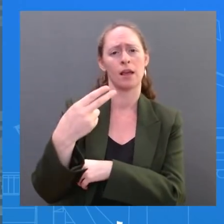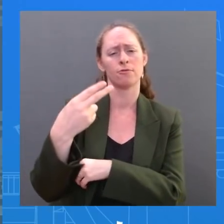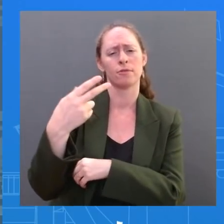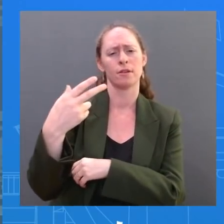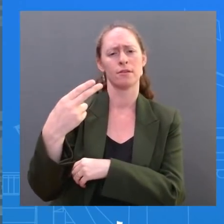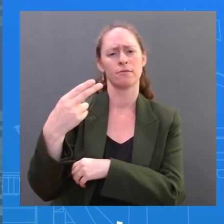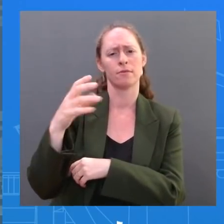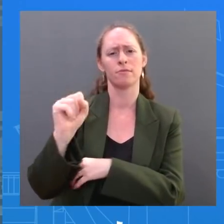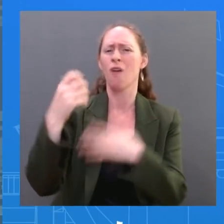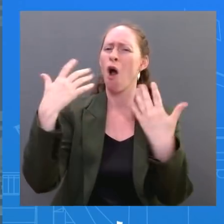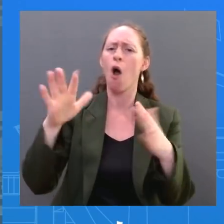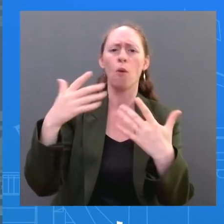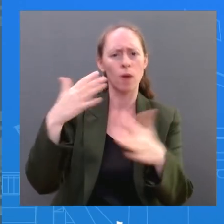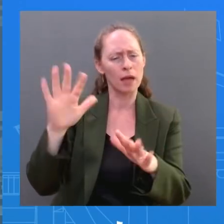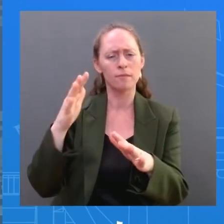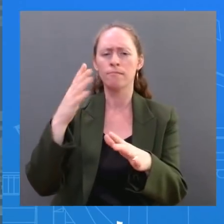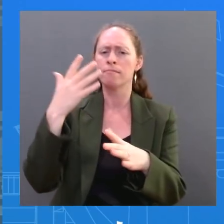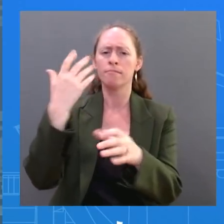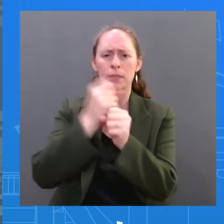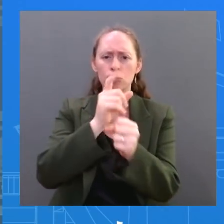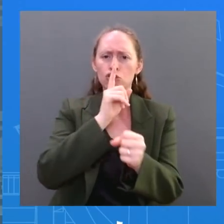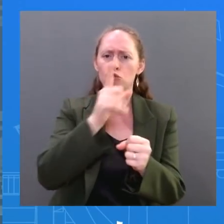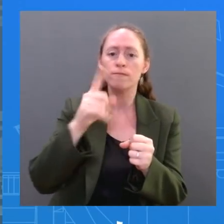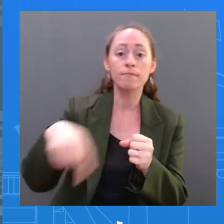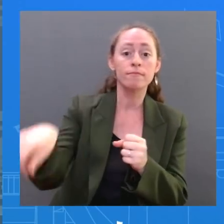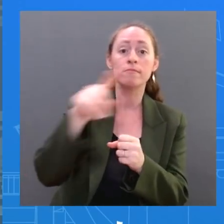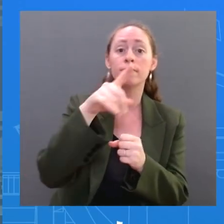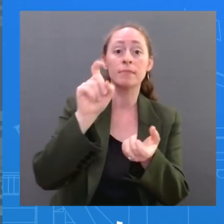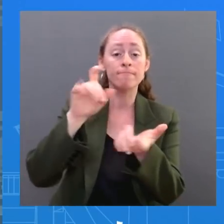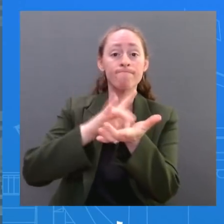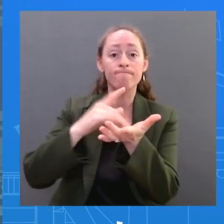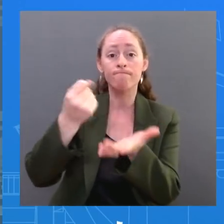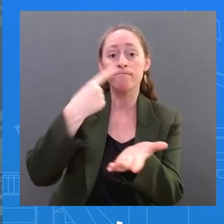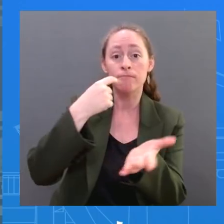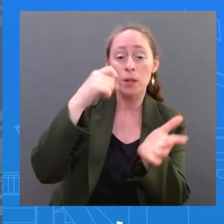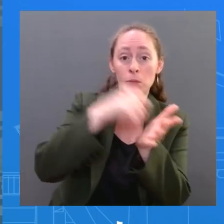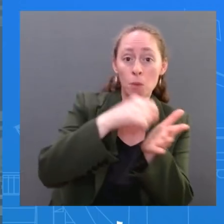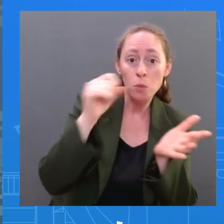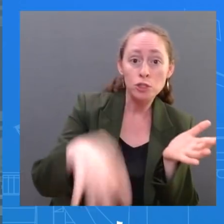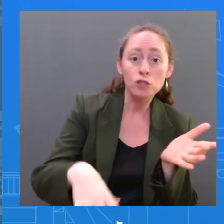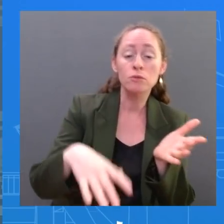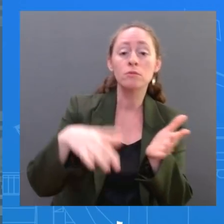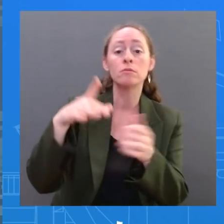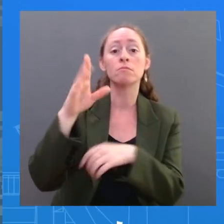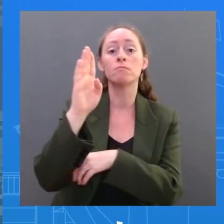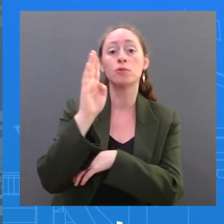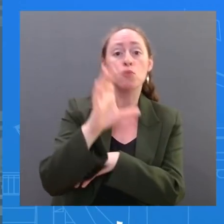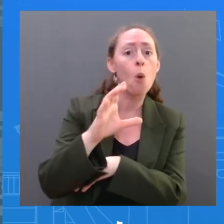including emergency contraception and long-acting contraception, are as widely available as possible,